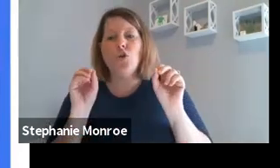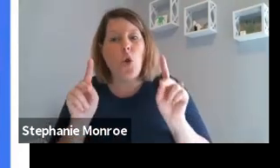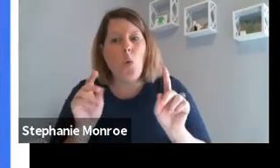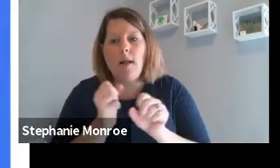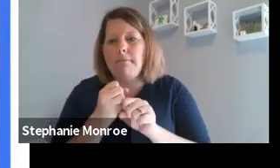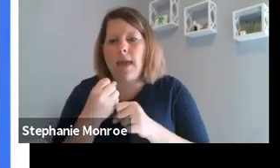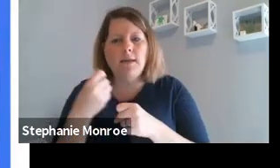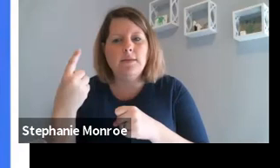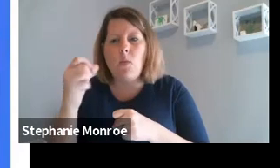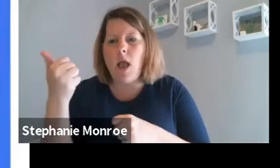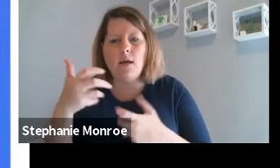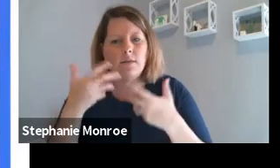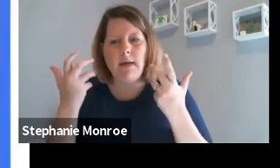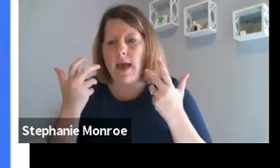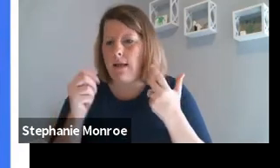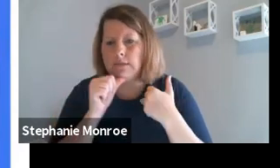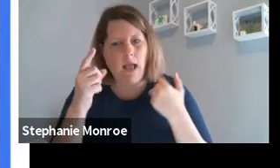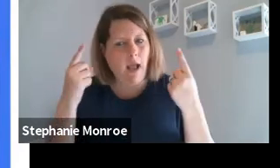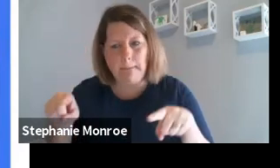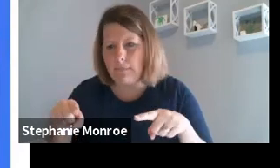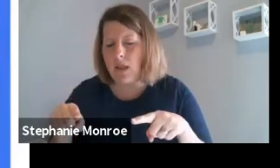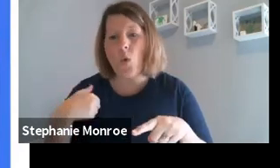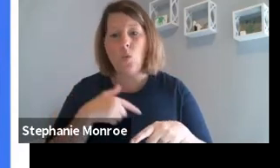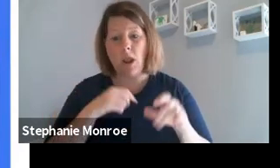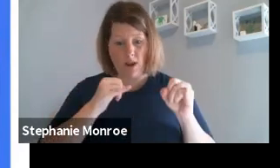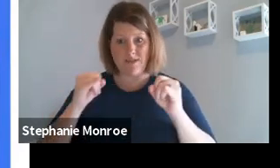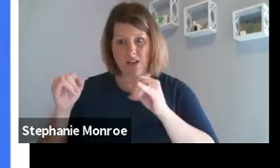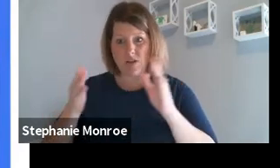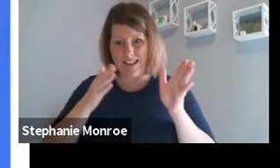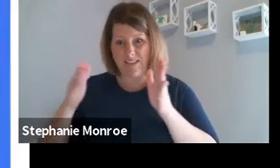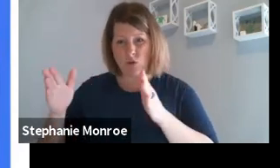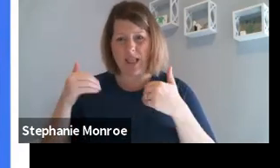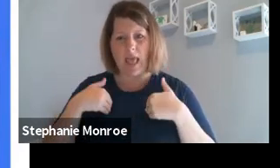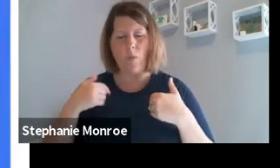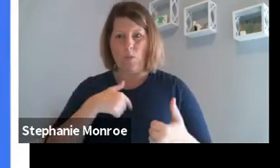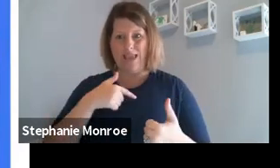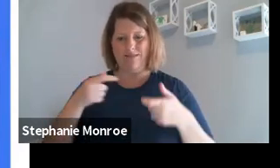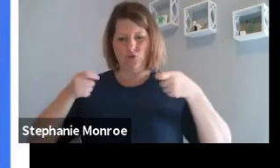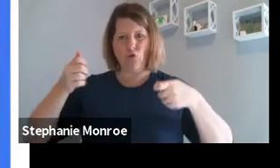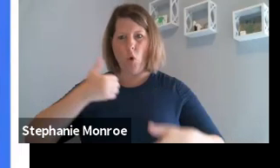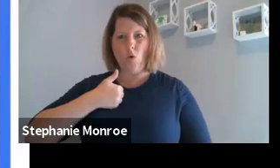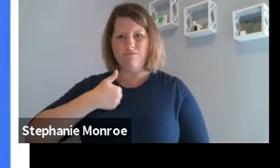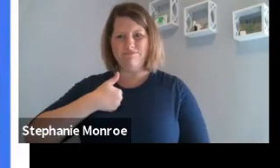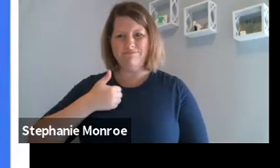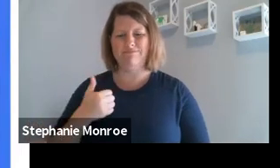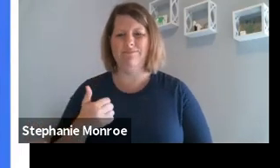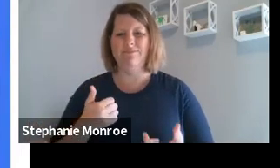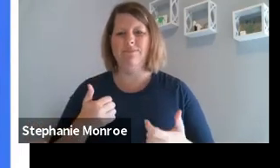We are individuals that have the power of acting as we deem appropriate. So when a batterer victimizes a victim,